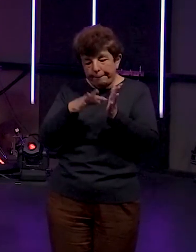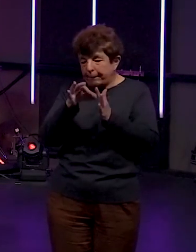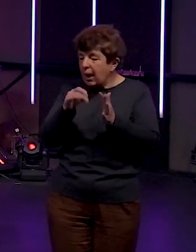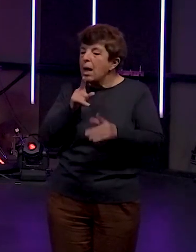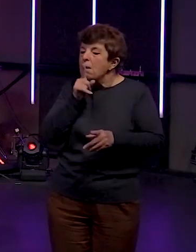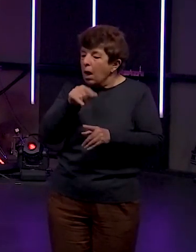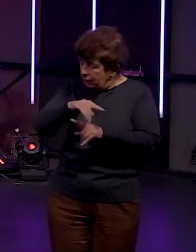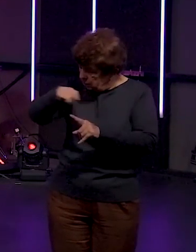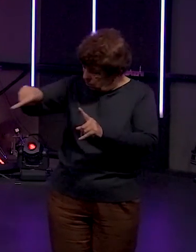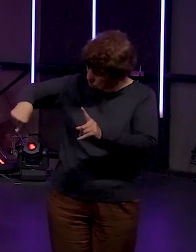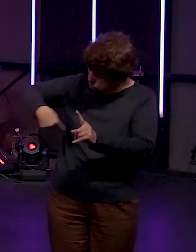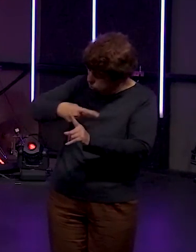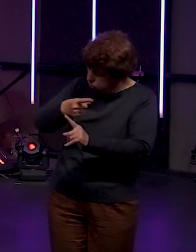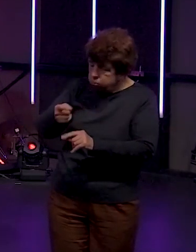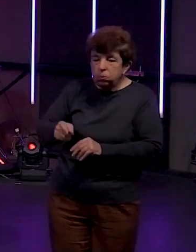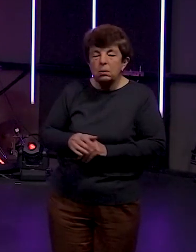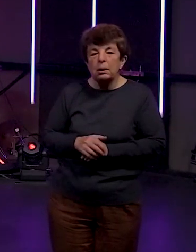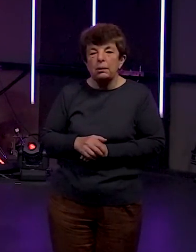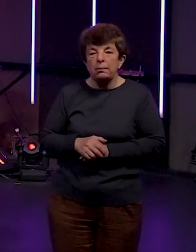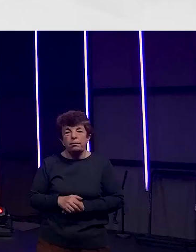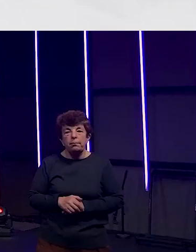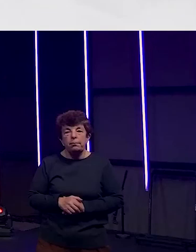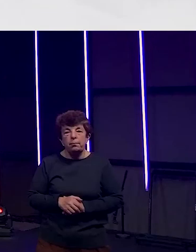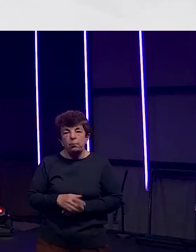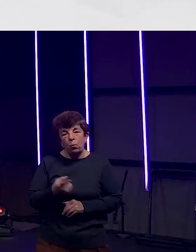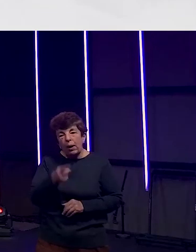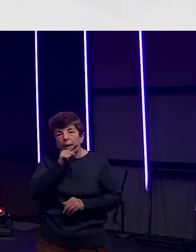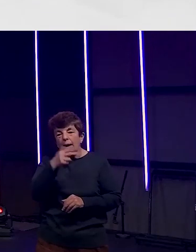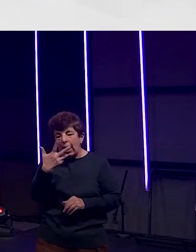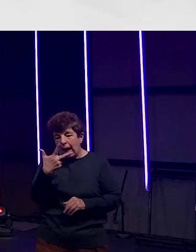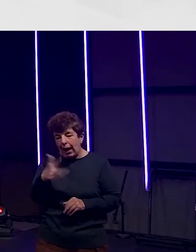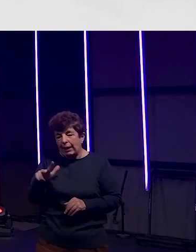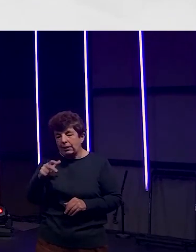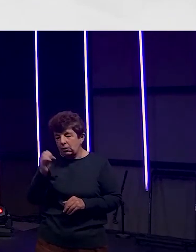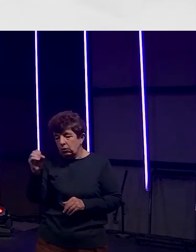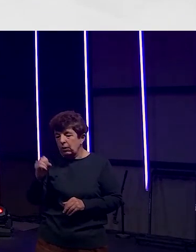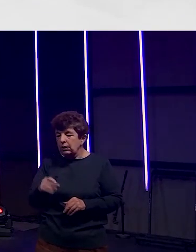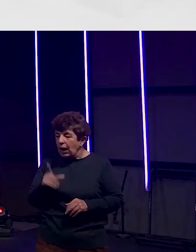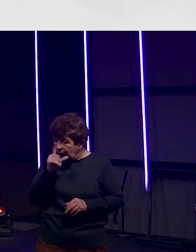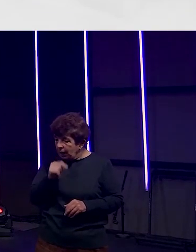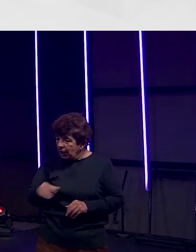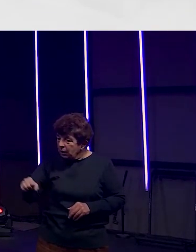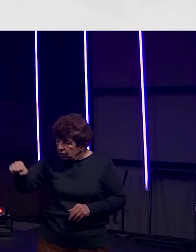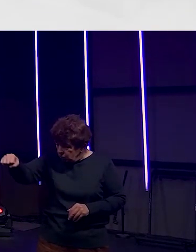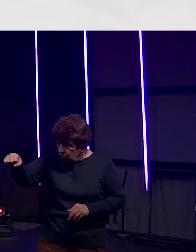in a hundred and eighty degrees. We use it for illumination to light up the